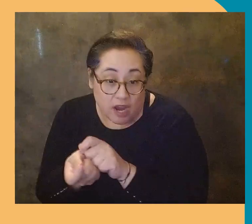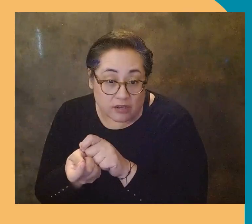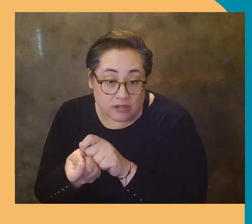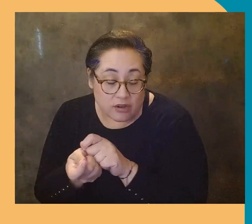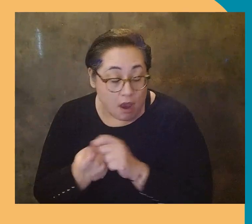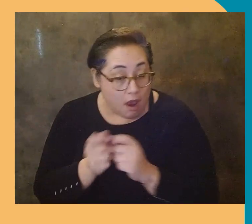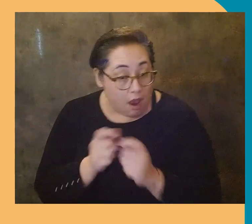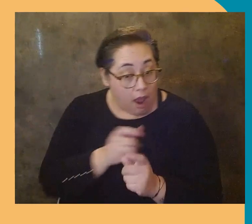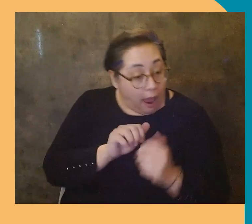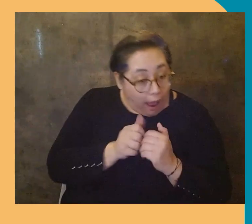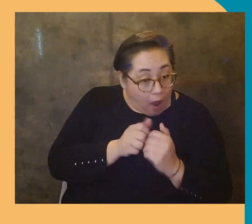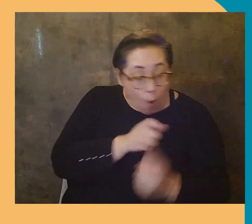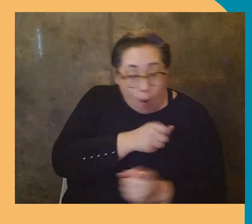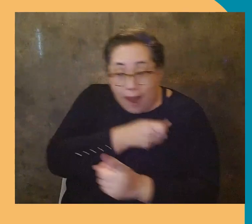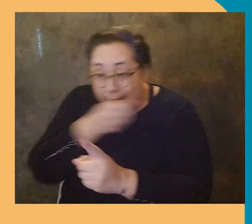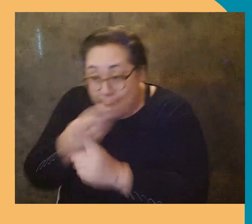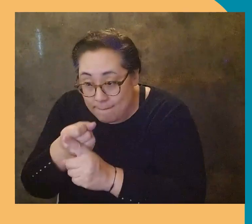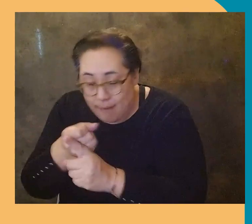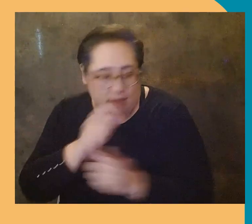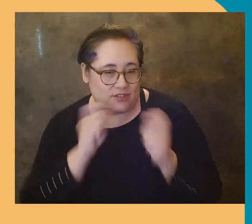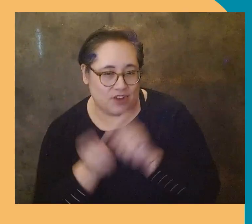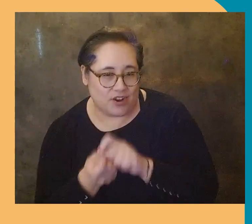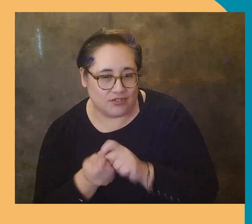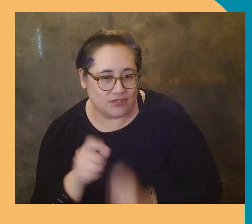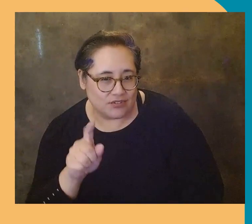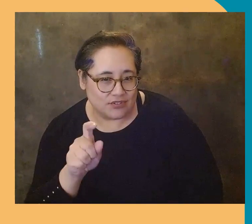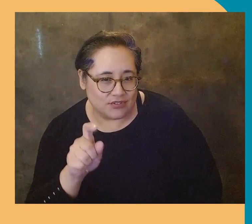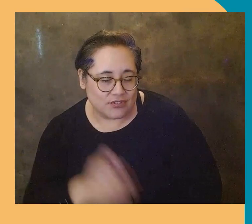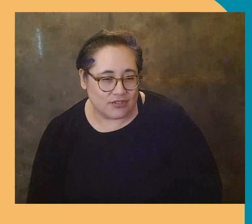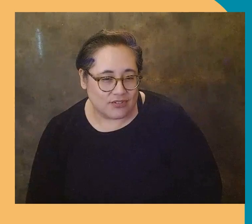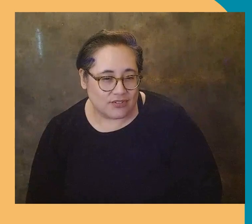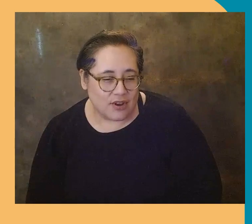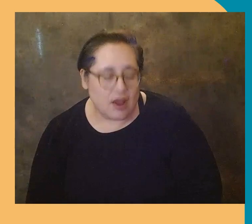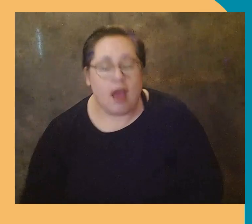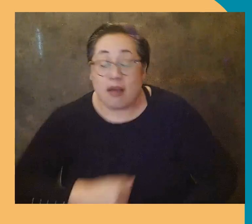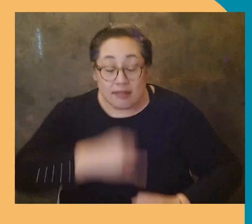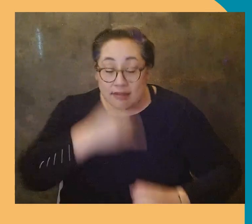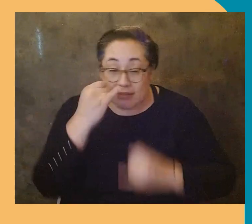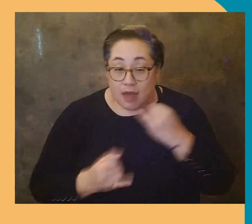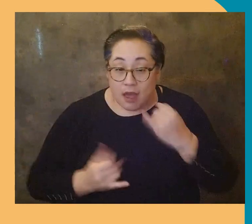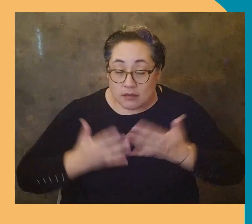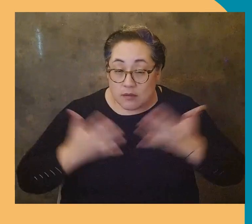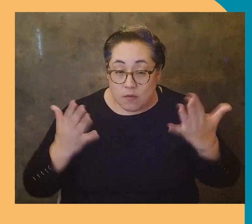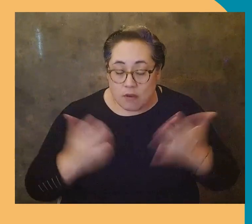Then notice how did the delivery shift and how did the impact shift?